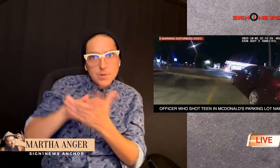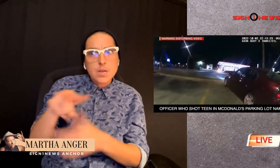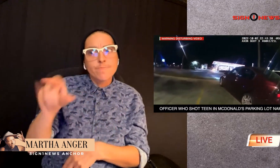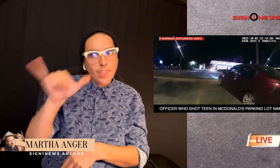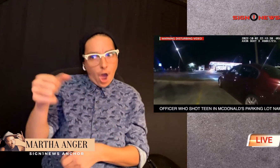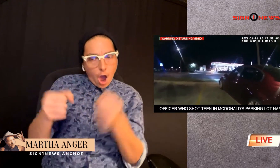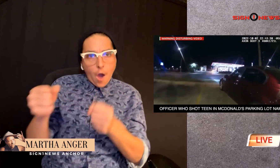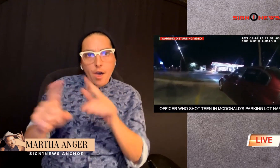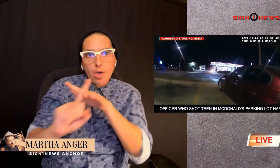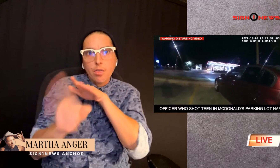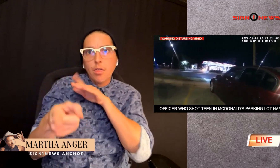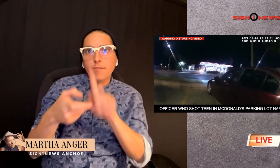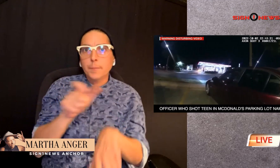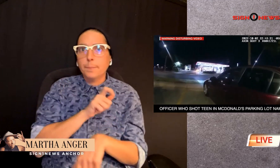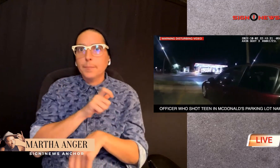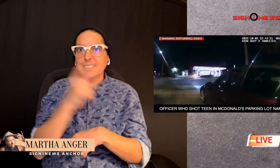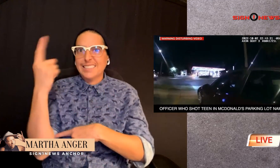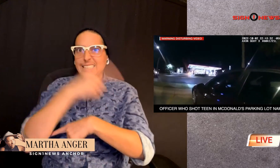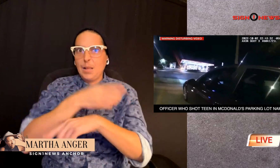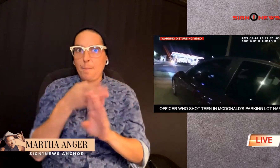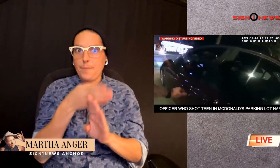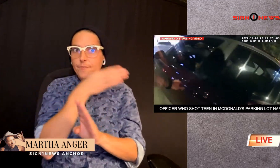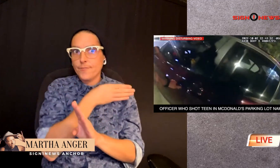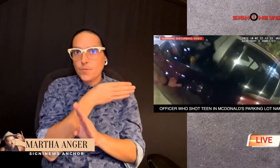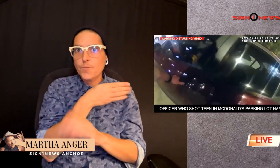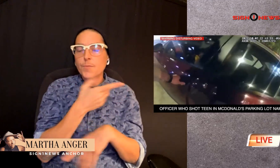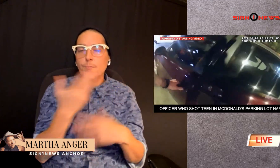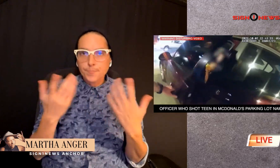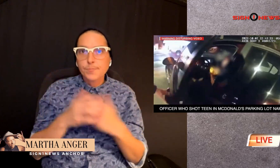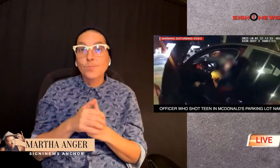He believed that the car had invaded police the day before.